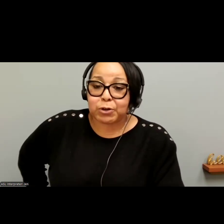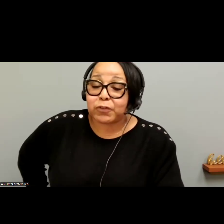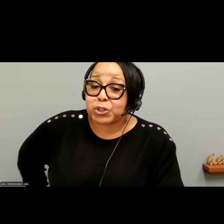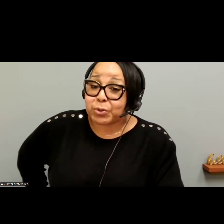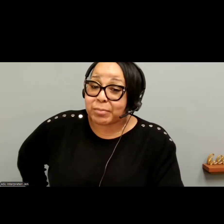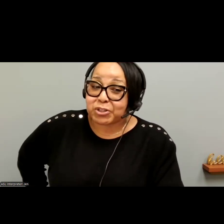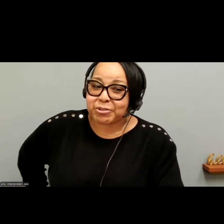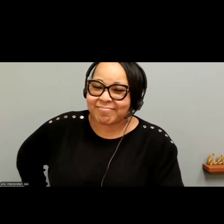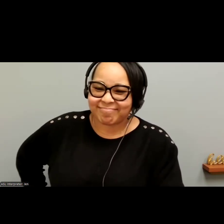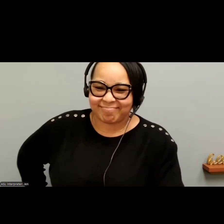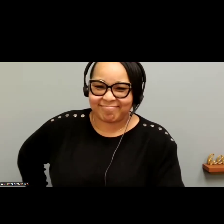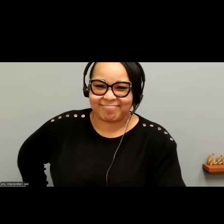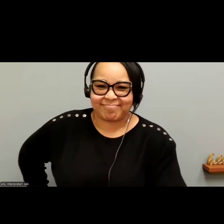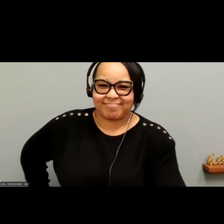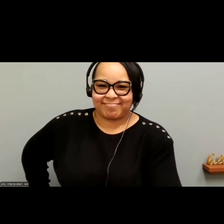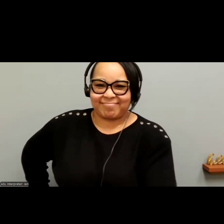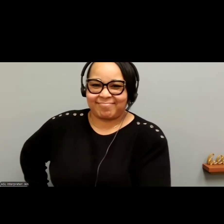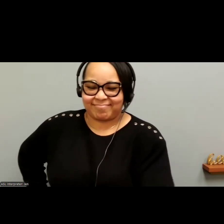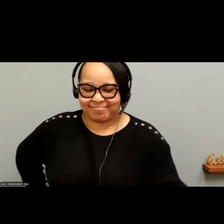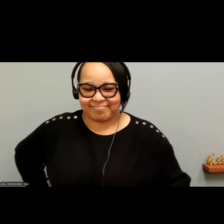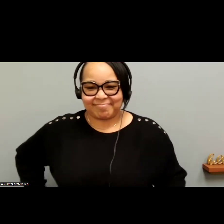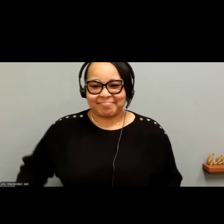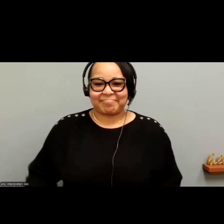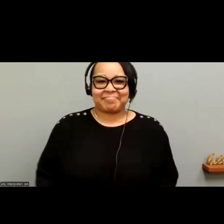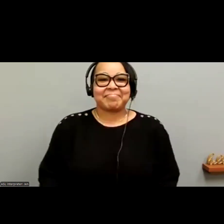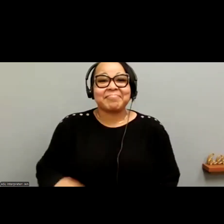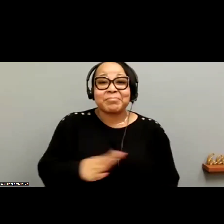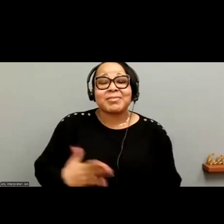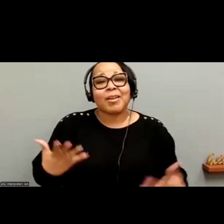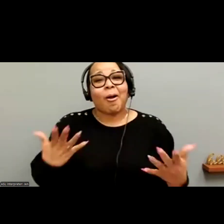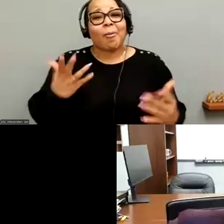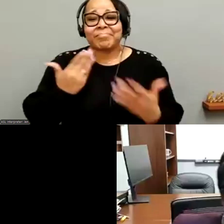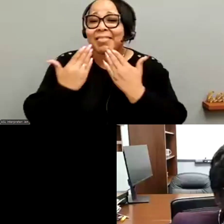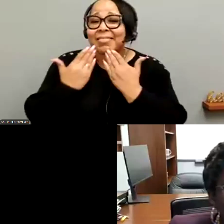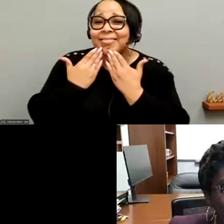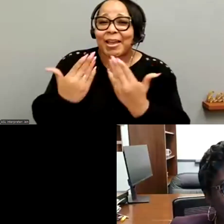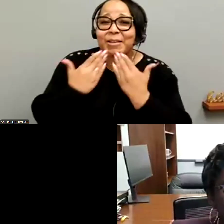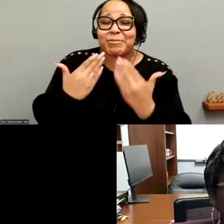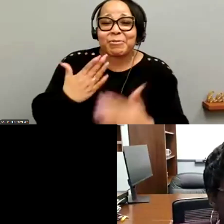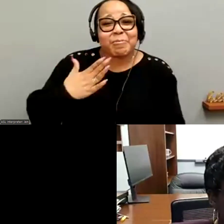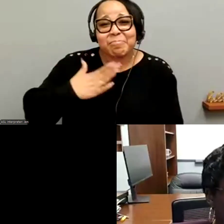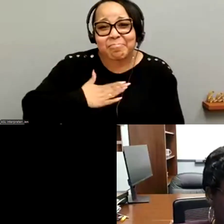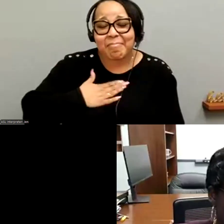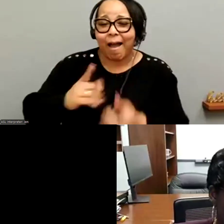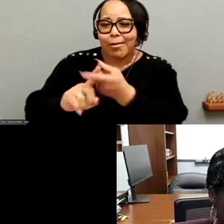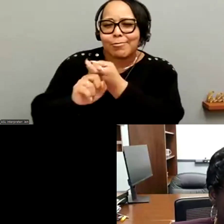13:07:25 turn it over to you, 13:07:27 Commissioner. 13:07:31 >> Commissioner Ige: Thank you, my good friend.